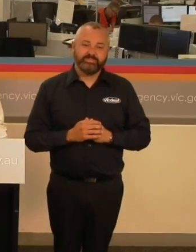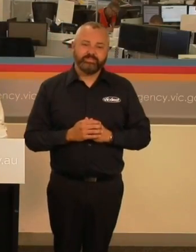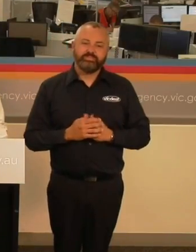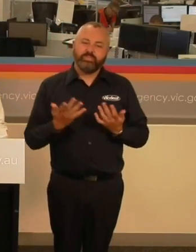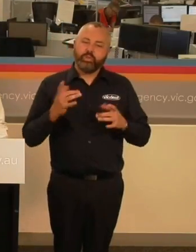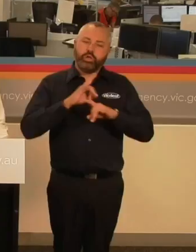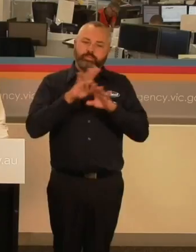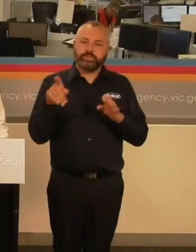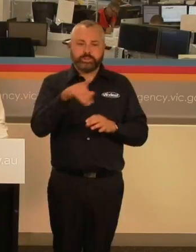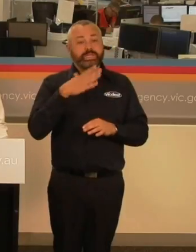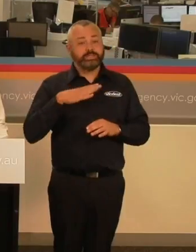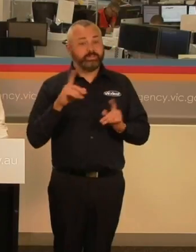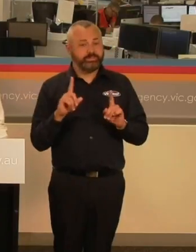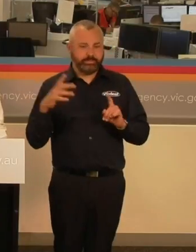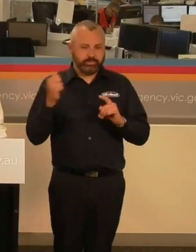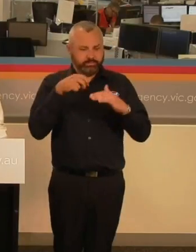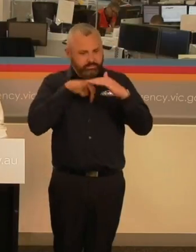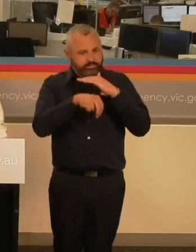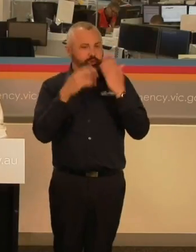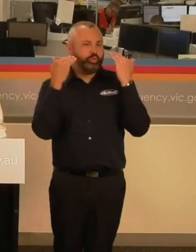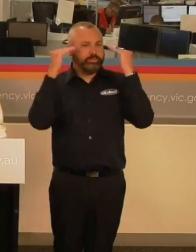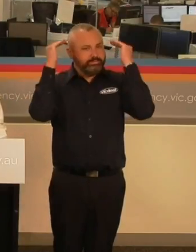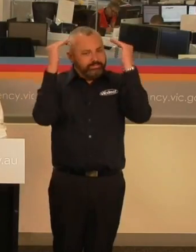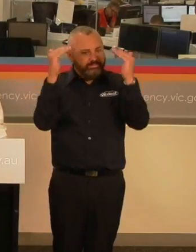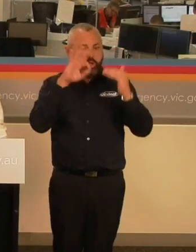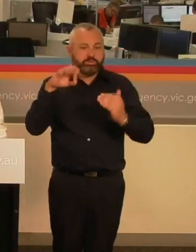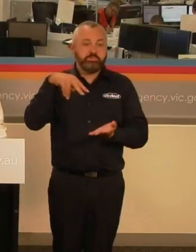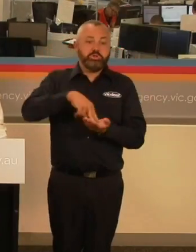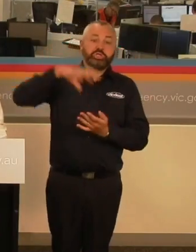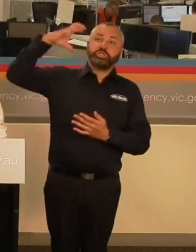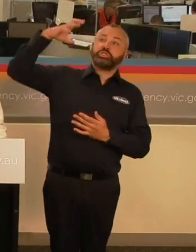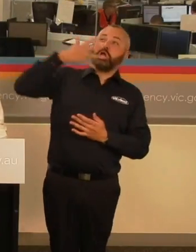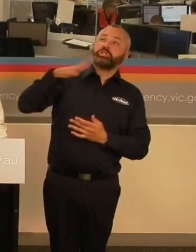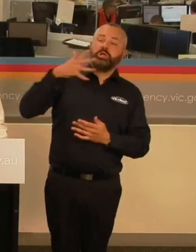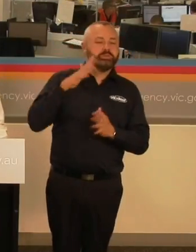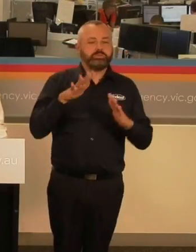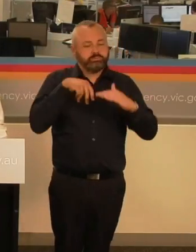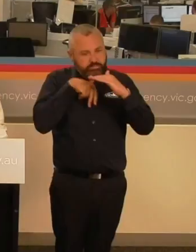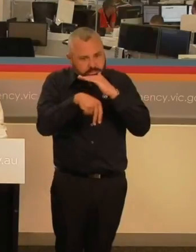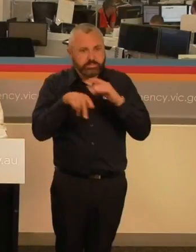drink plenty of water even if you're not thirsty have a plan for the day